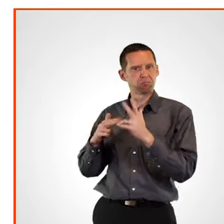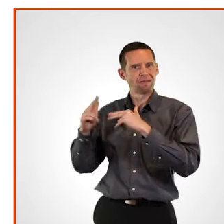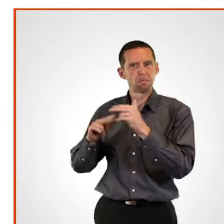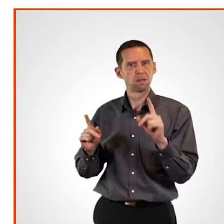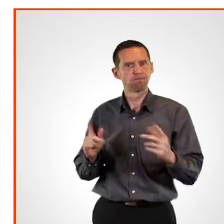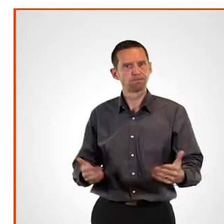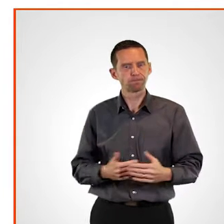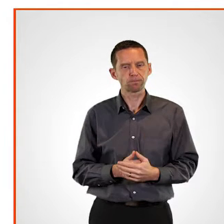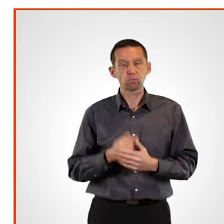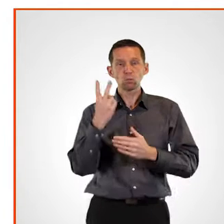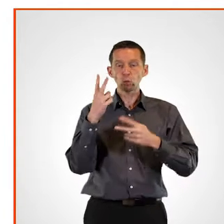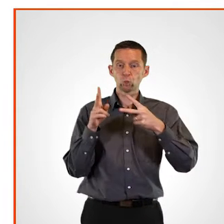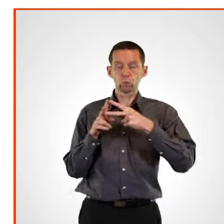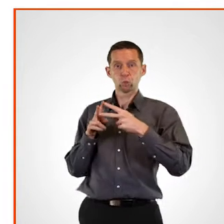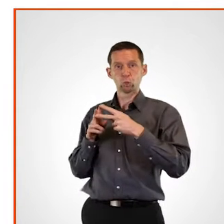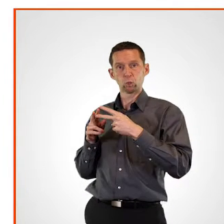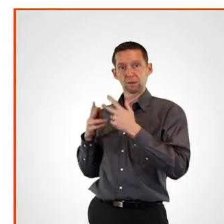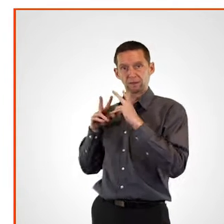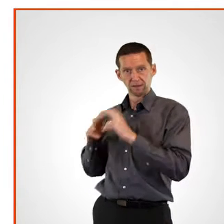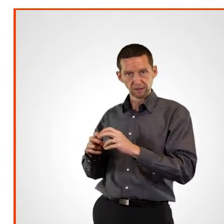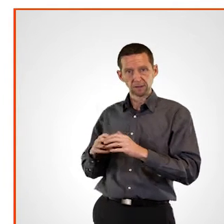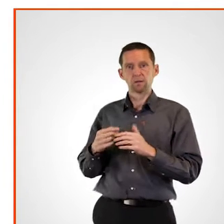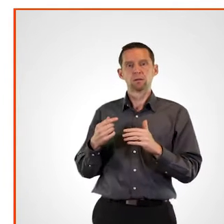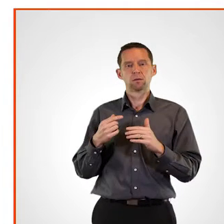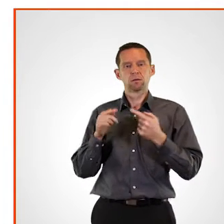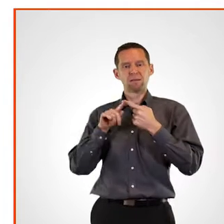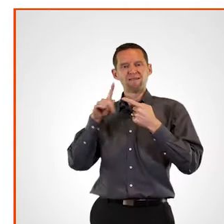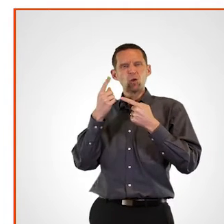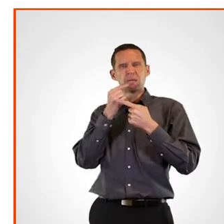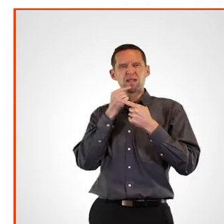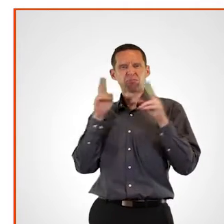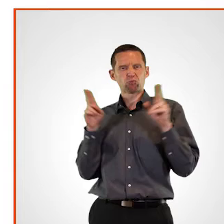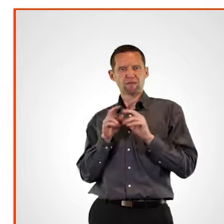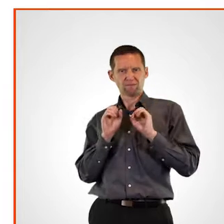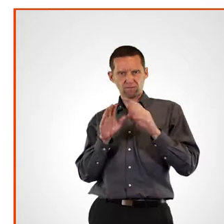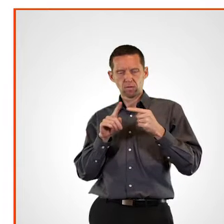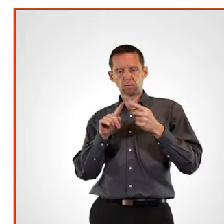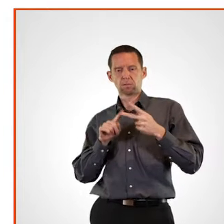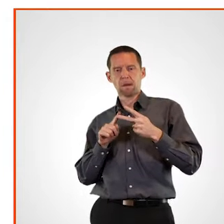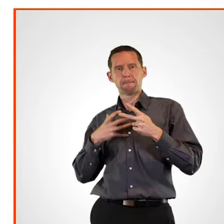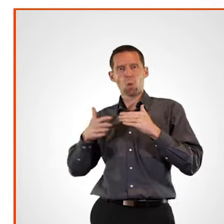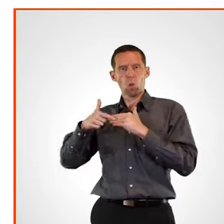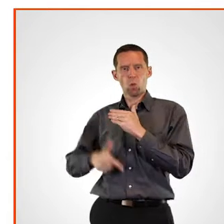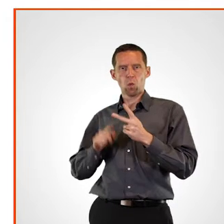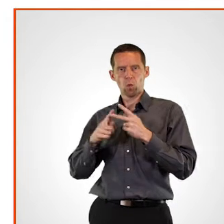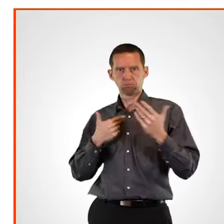There were two study inquiries. I won't spend much time on the first, but just a little bit, and more on the second.